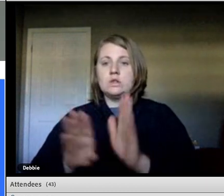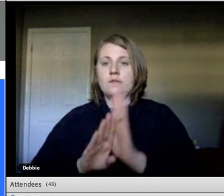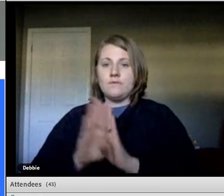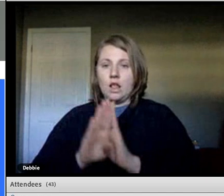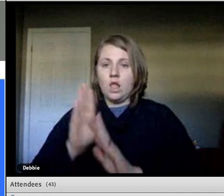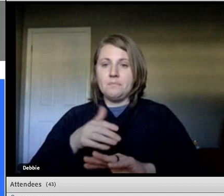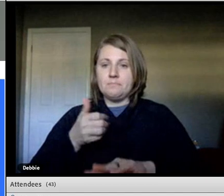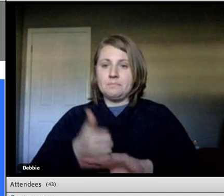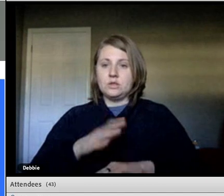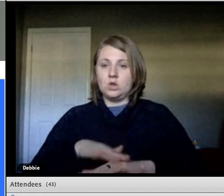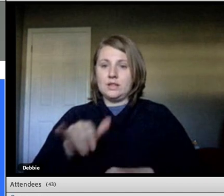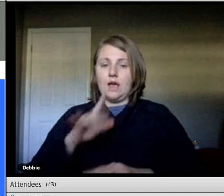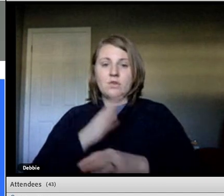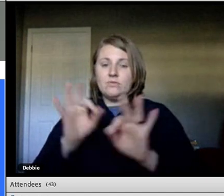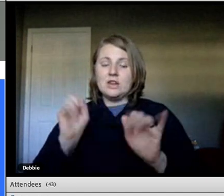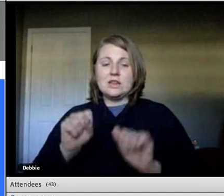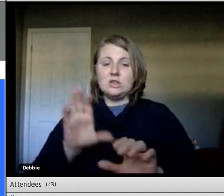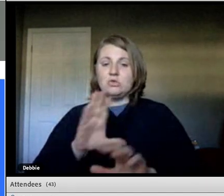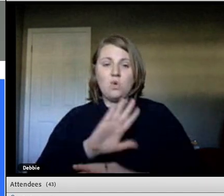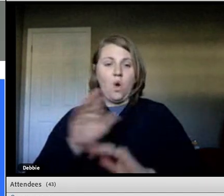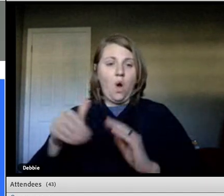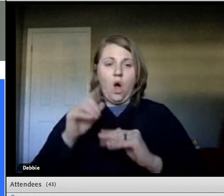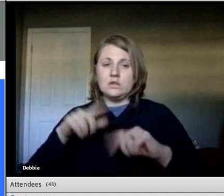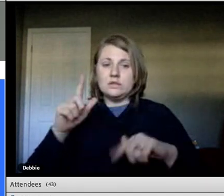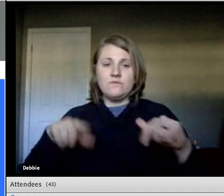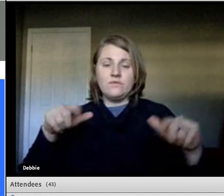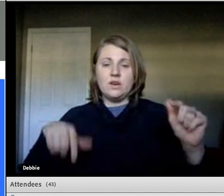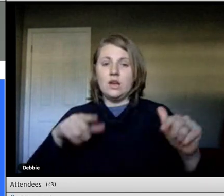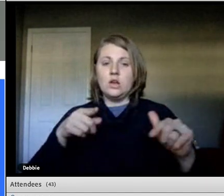You can do all sorts of stuff like that. You see where it's a little uneven.